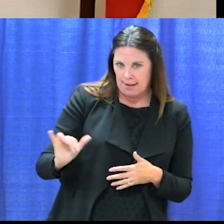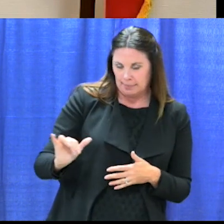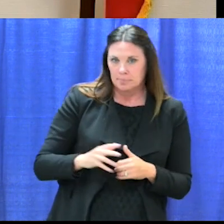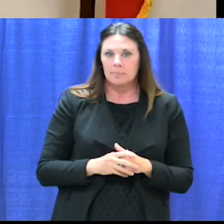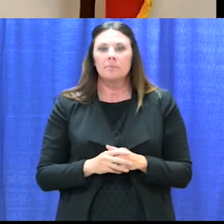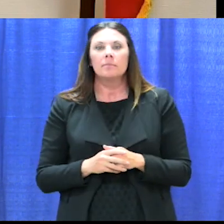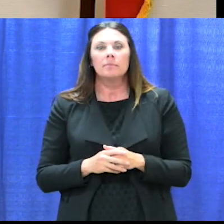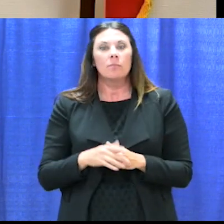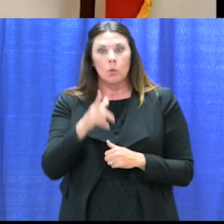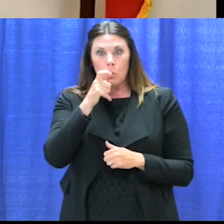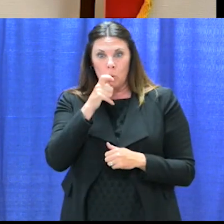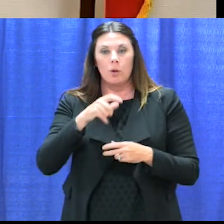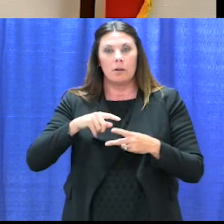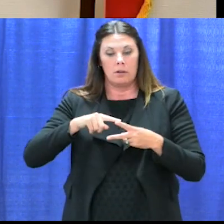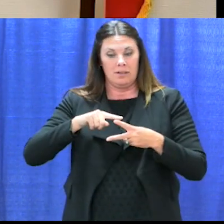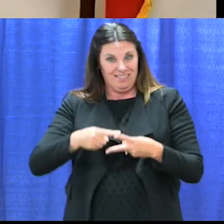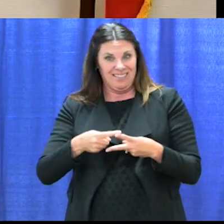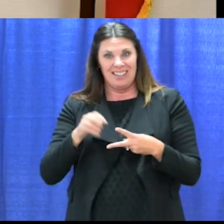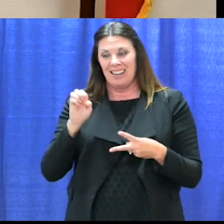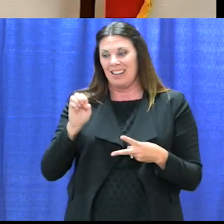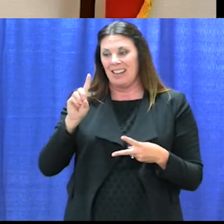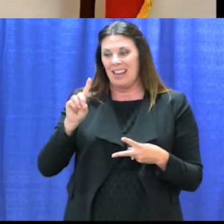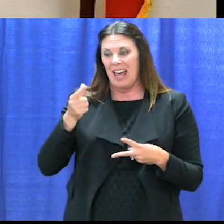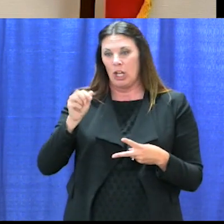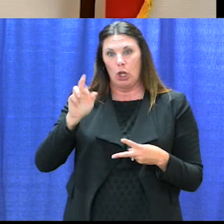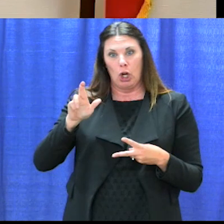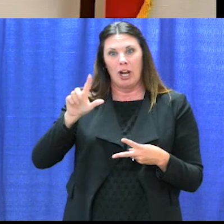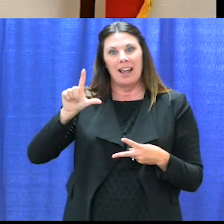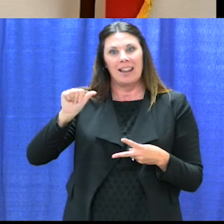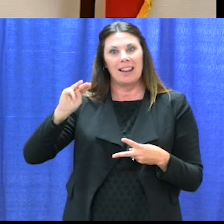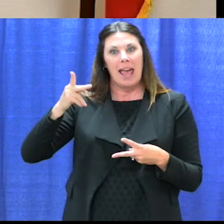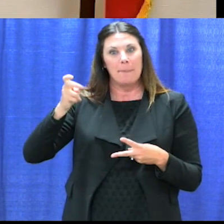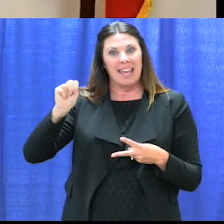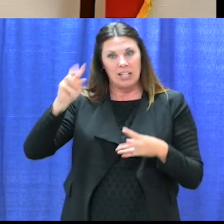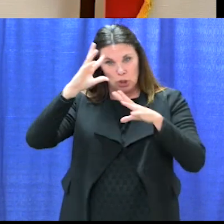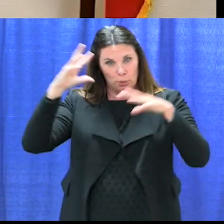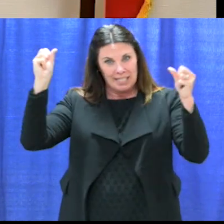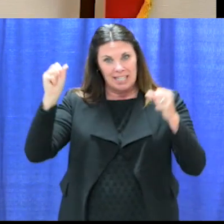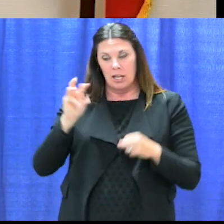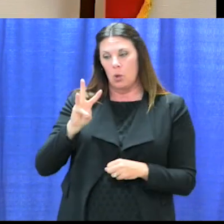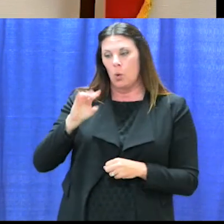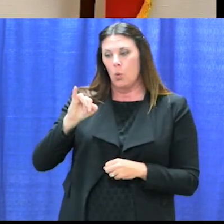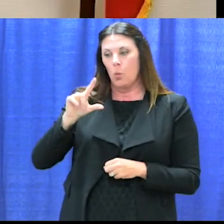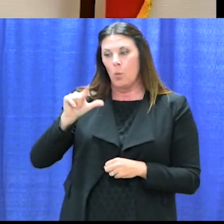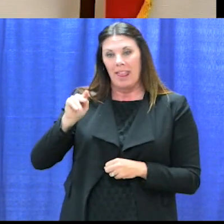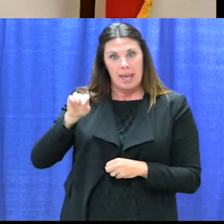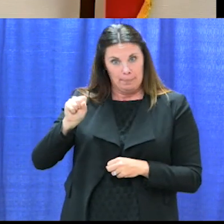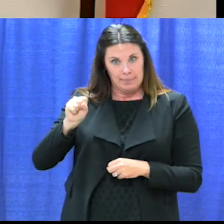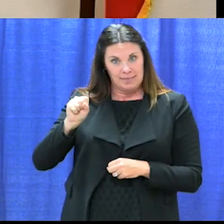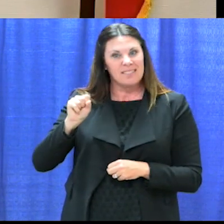To present first we will hear from Edgar Lampkin who is a superintendent of the Williams School District. Superintendent Lampkin, we're ready for your remarks.